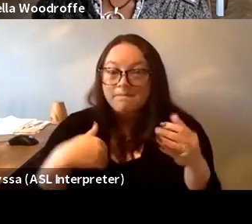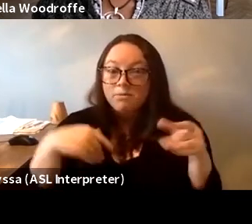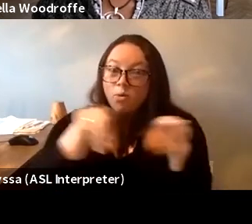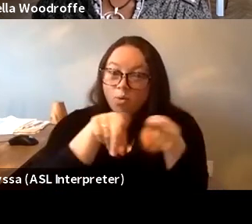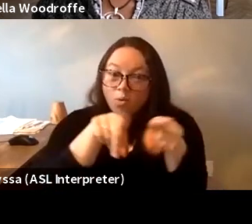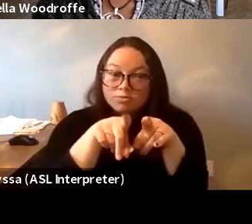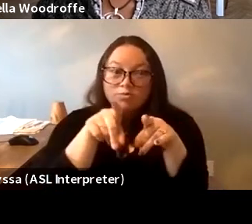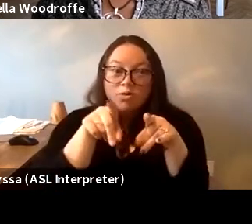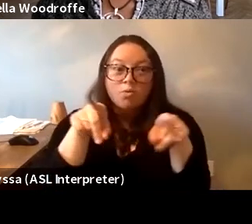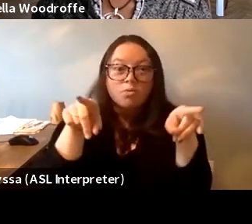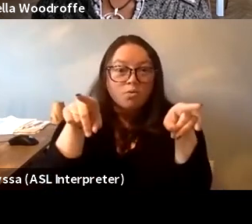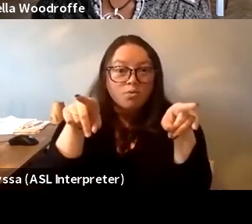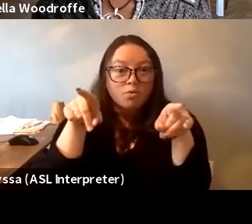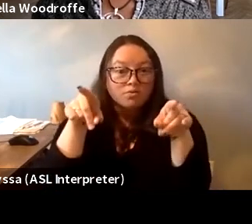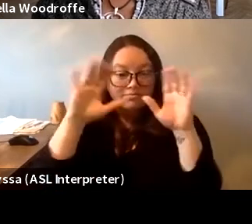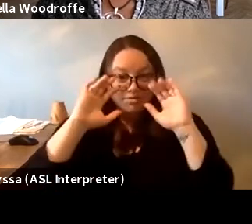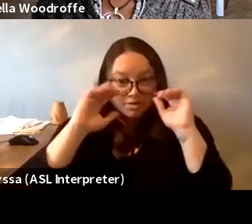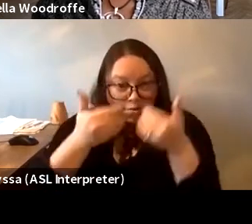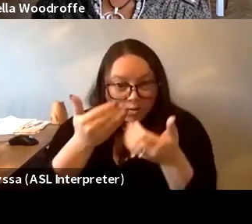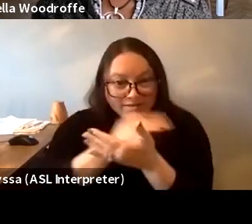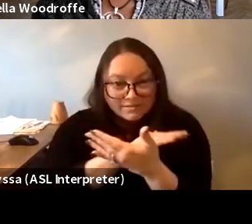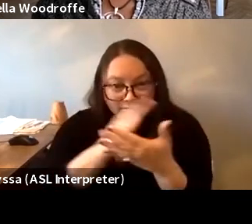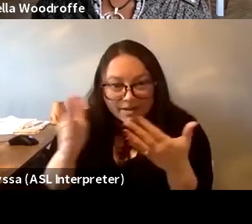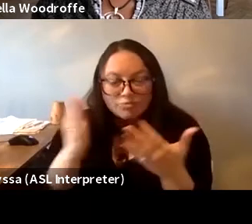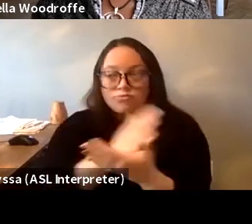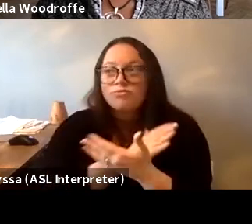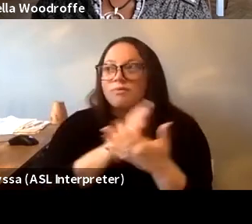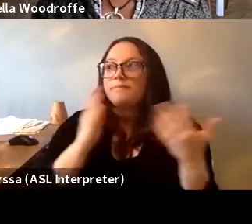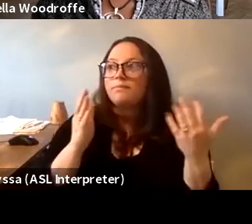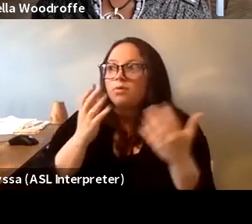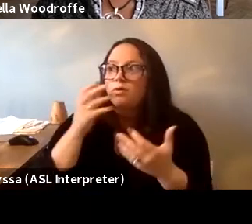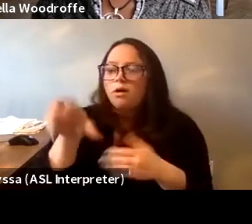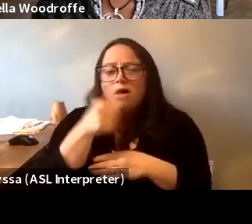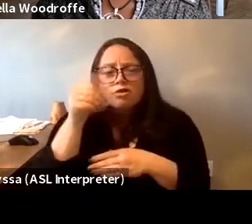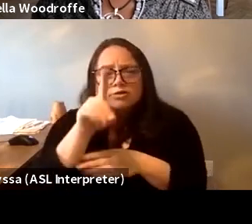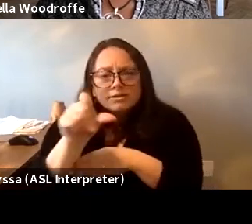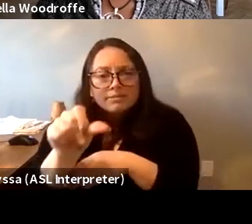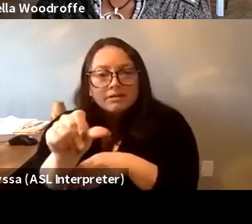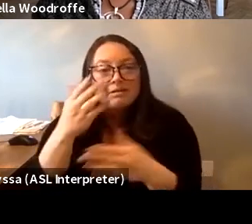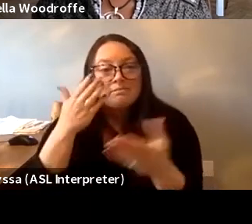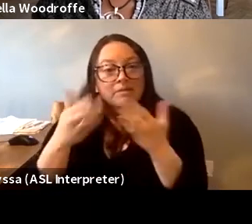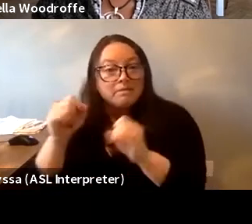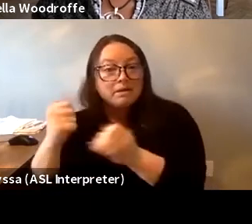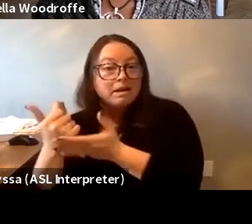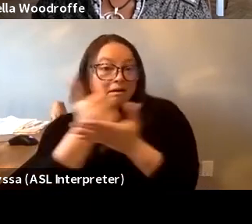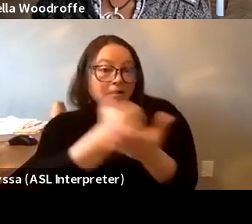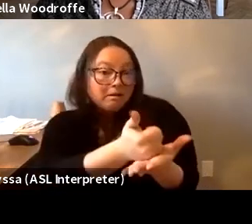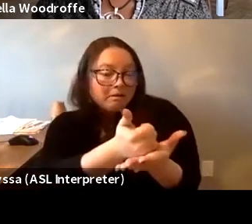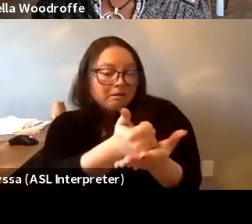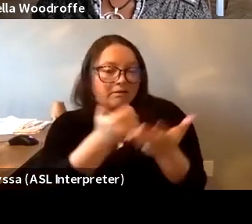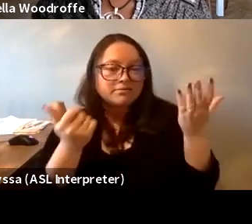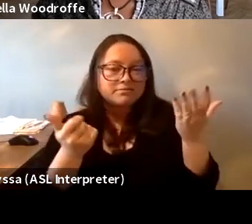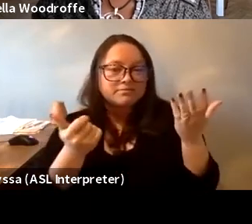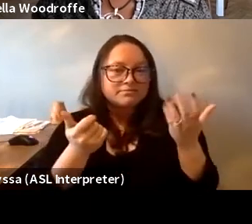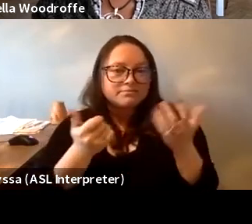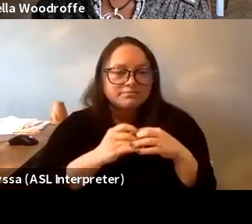disabilities in life, maybe that can give them some help they need in life, or probably that can, that person can be trusted.